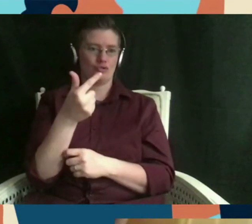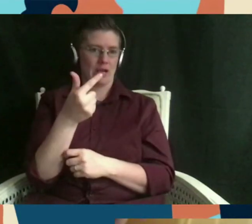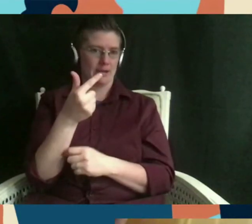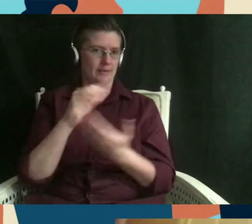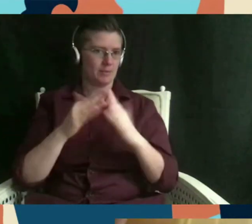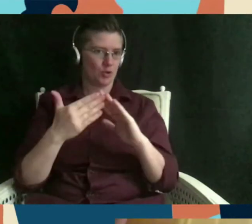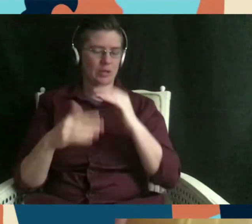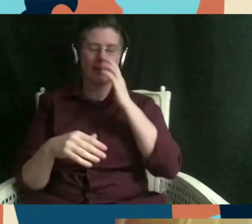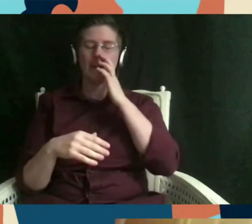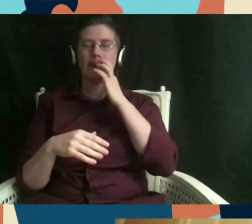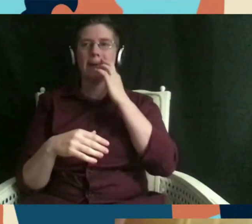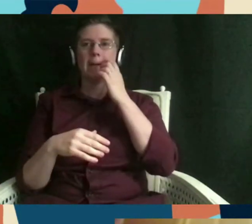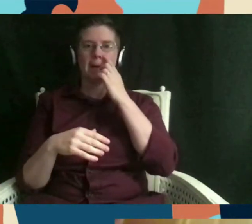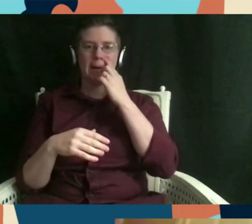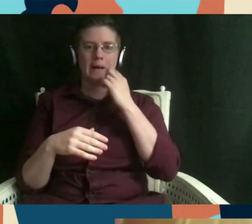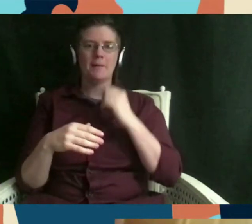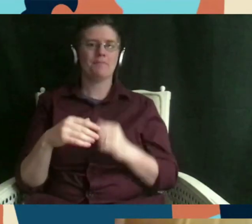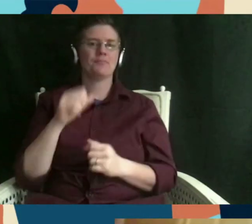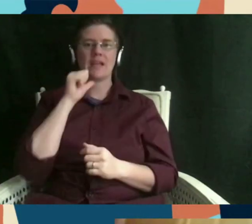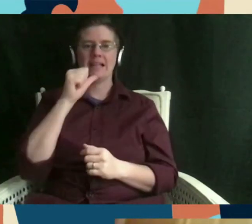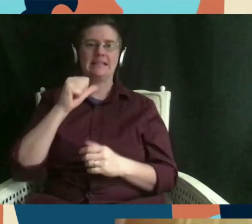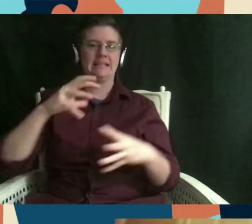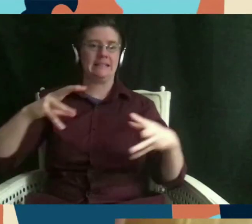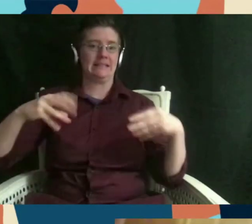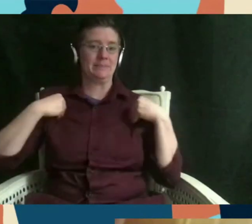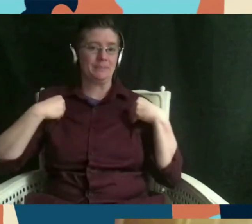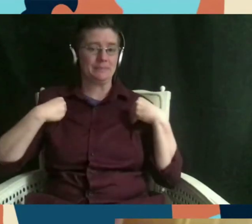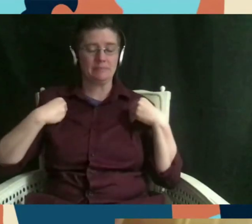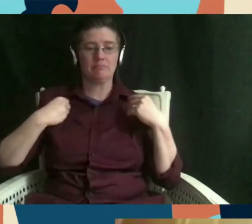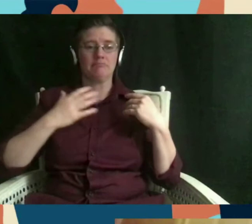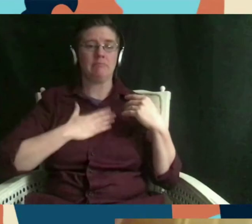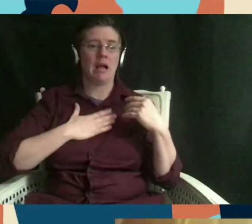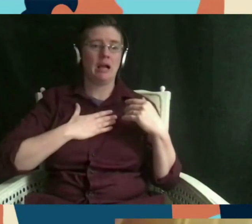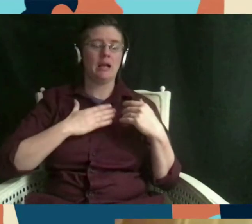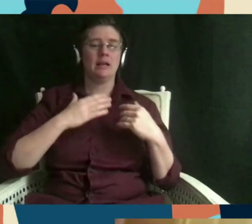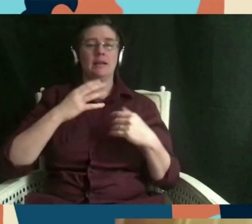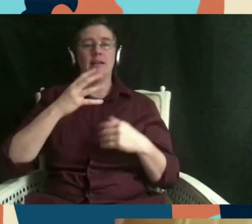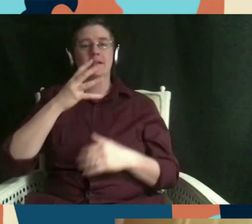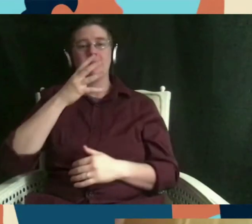started getting into doing drag as a drag queen and also as a drag king and now that i've involved